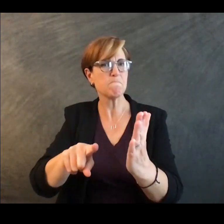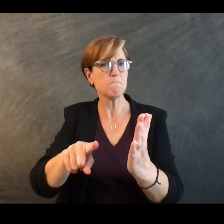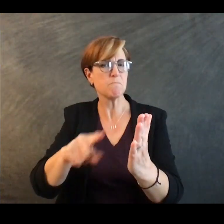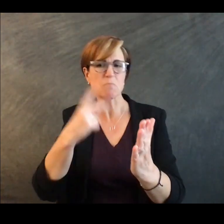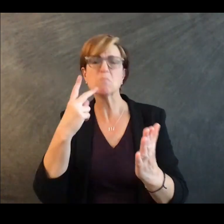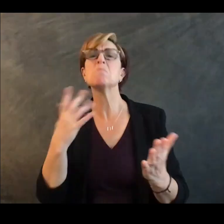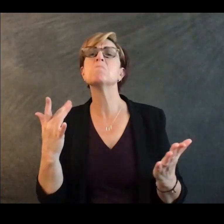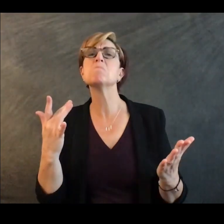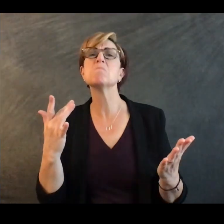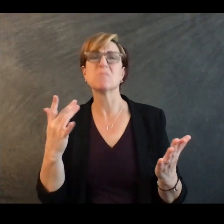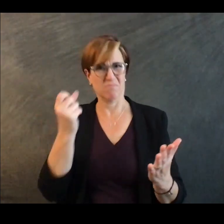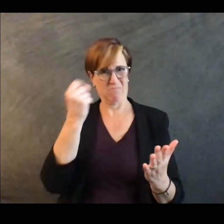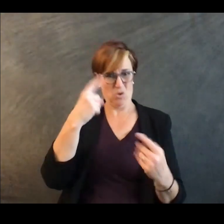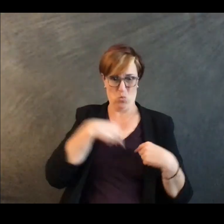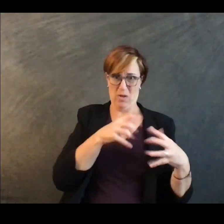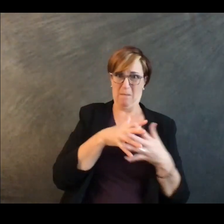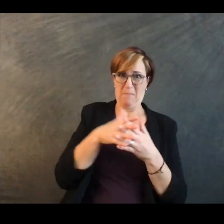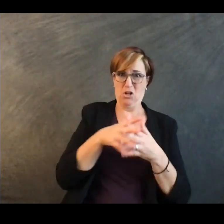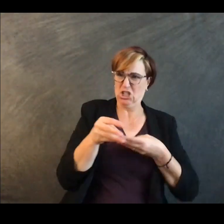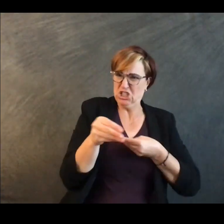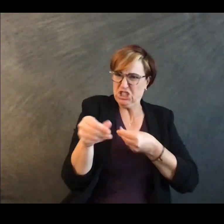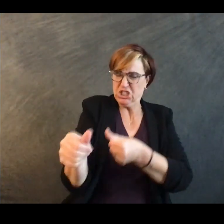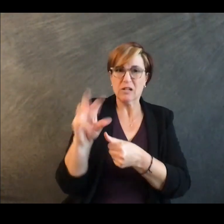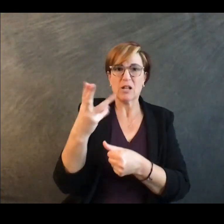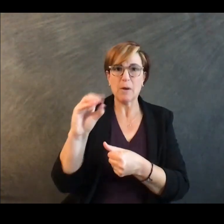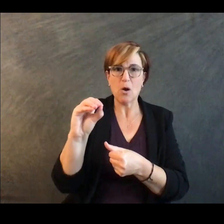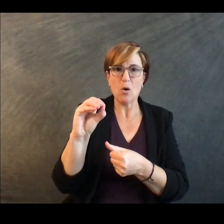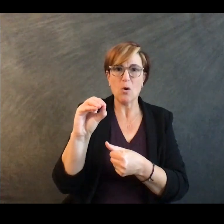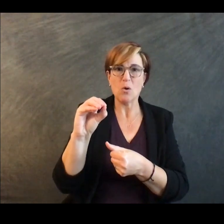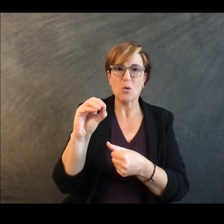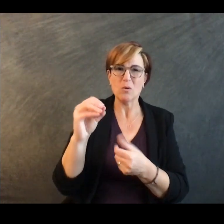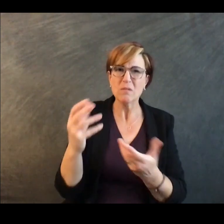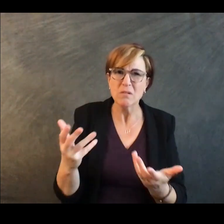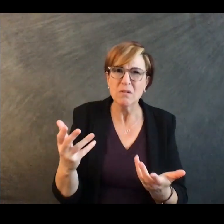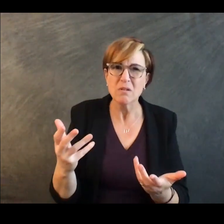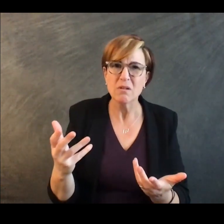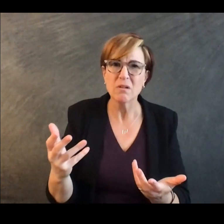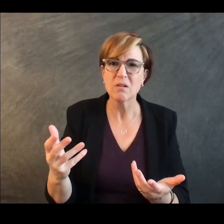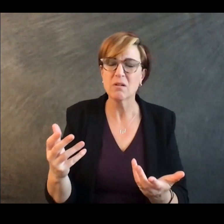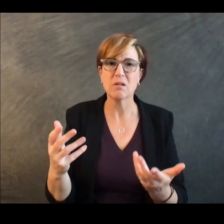the money that they get and it's much more than the 58 58 million dollars is a